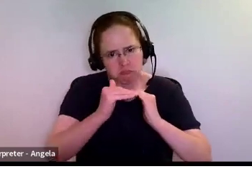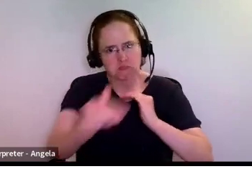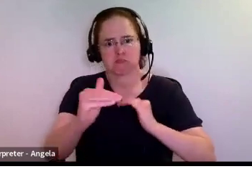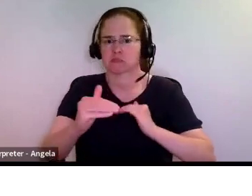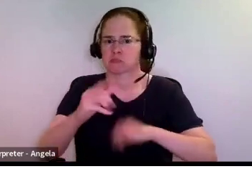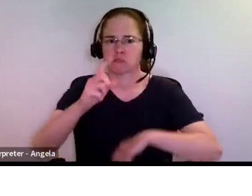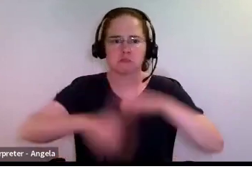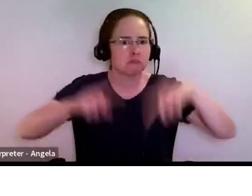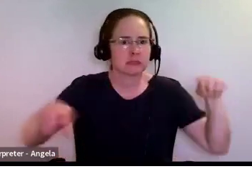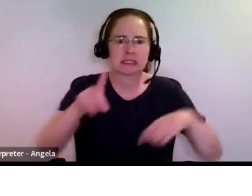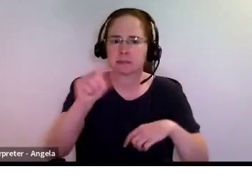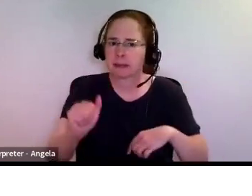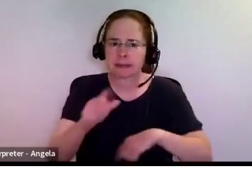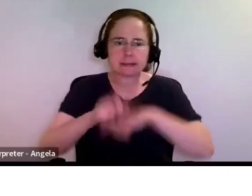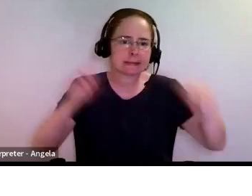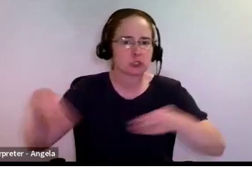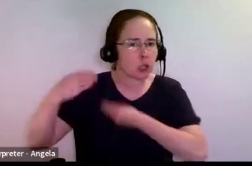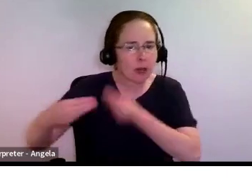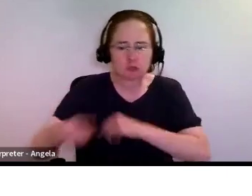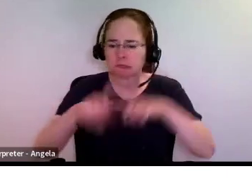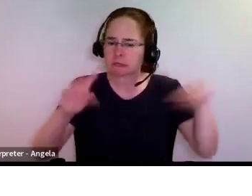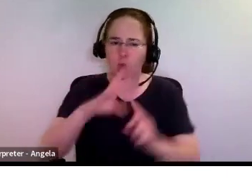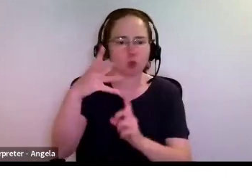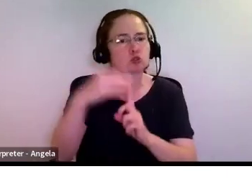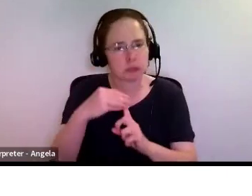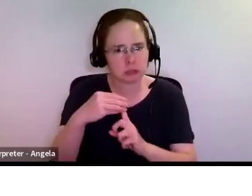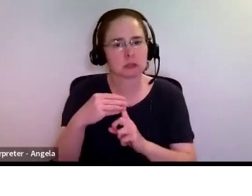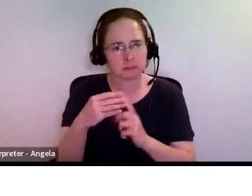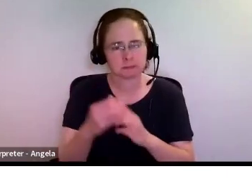generational, culturally diverse group of folks within the